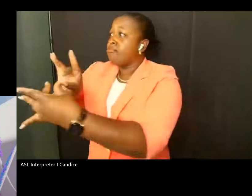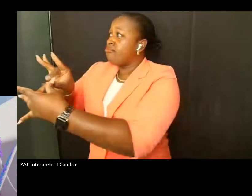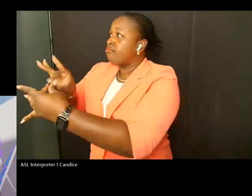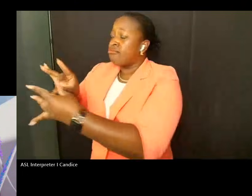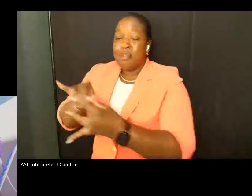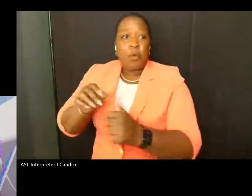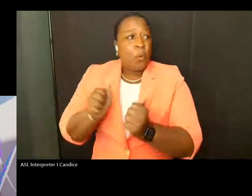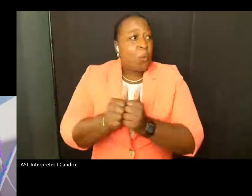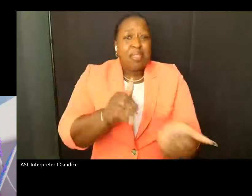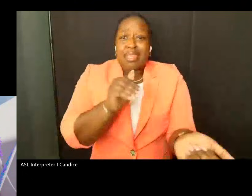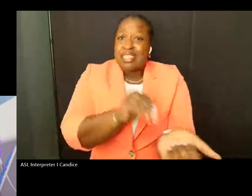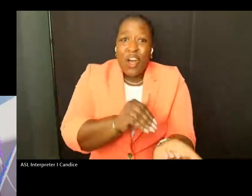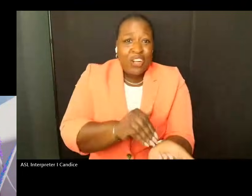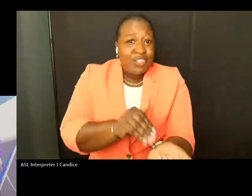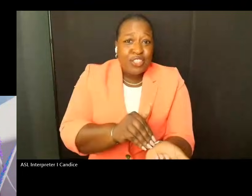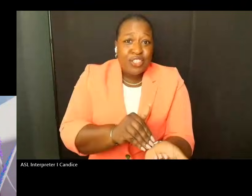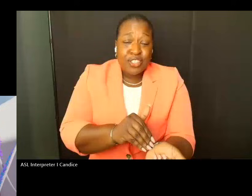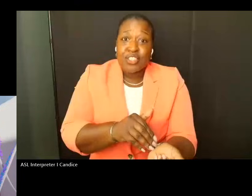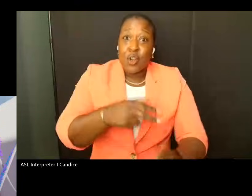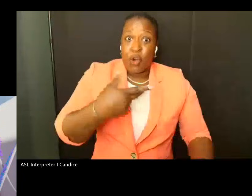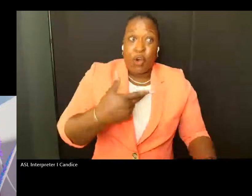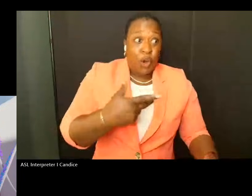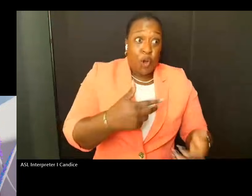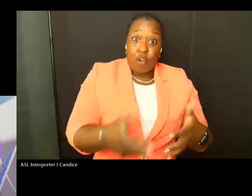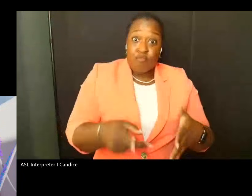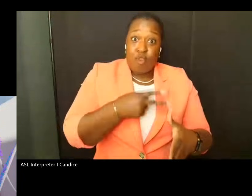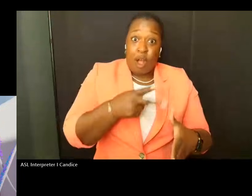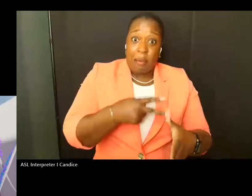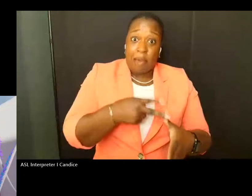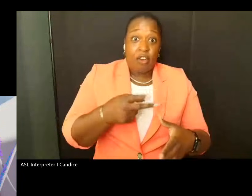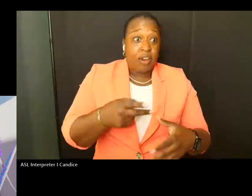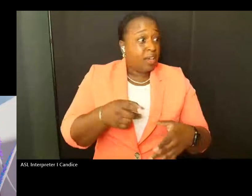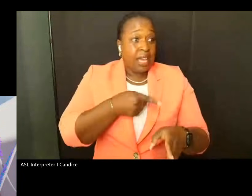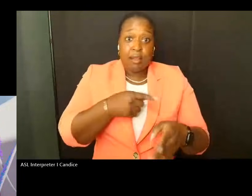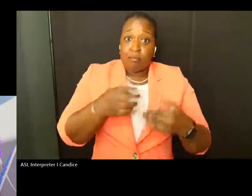even with her primary hematology doctor, we have a close relationship.